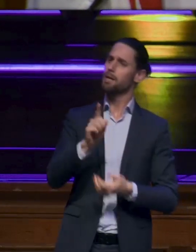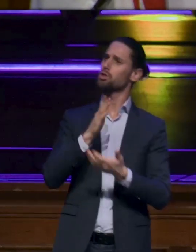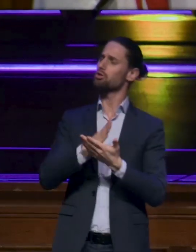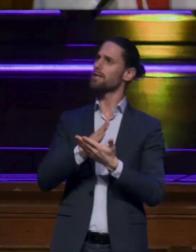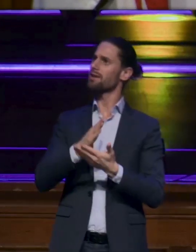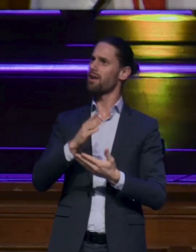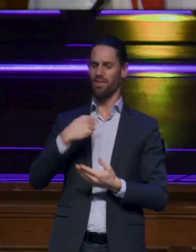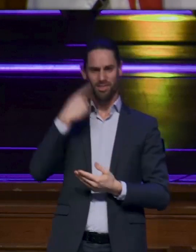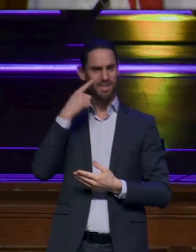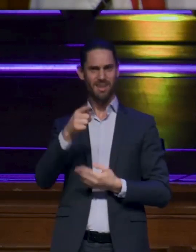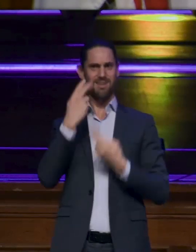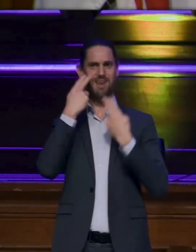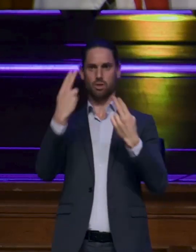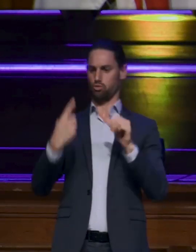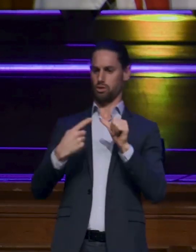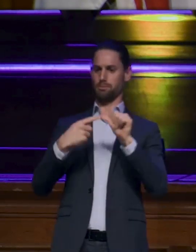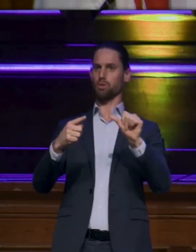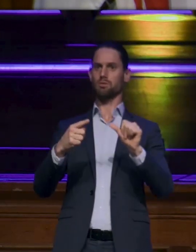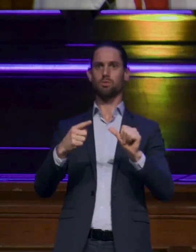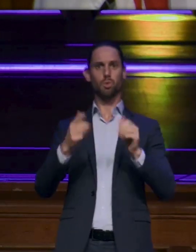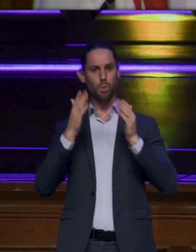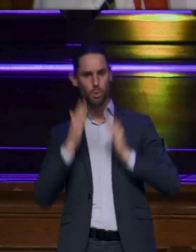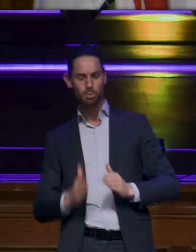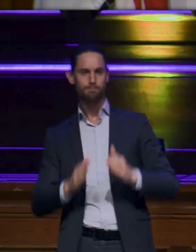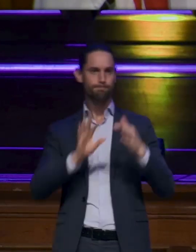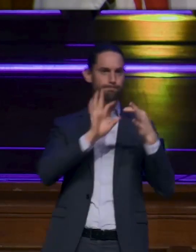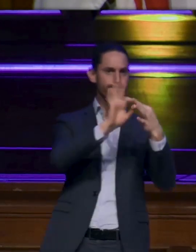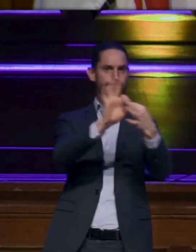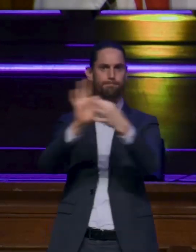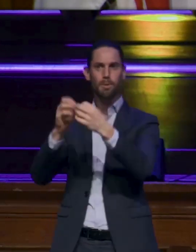response but perhaps I'd add another layer to that it was a Kiwi response at